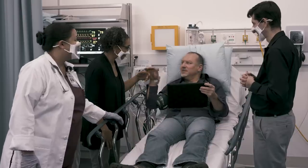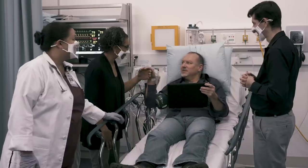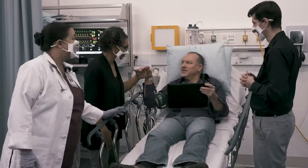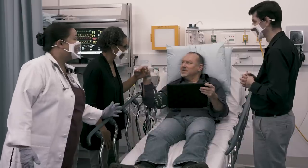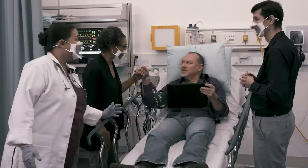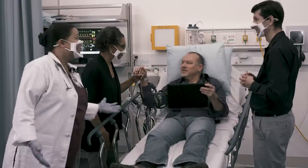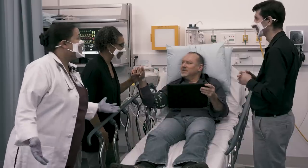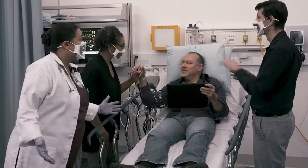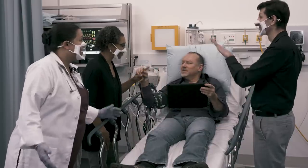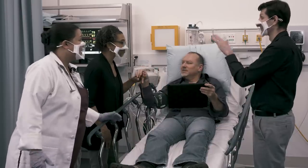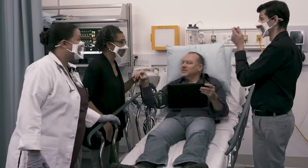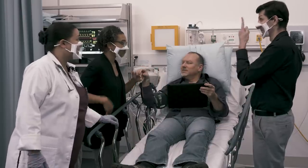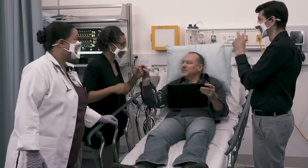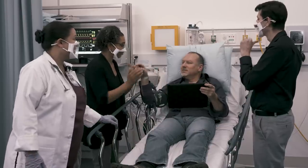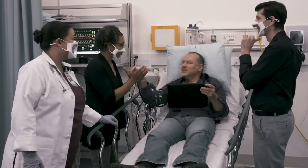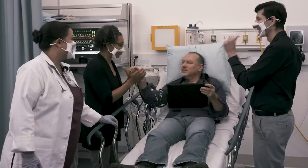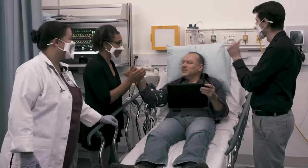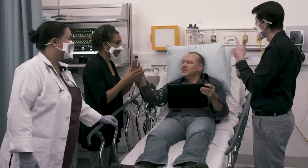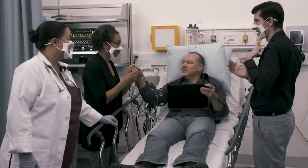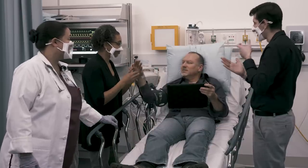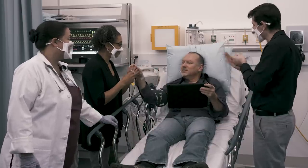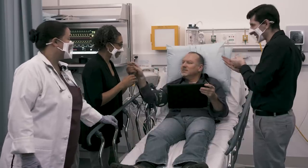See? It’s not a heart attack.